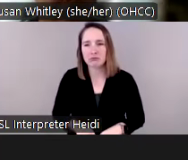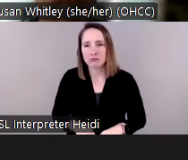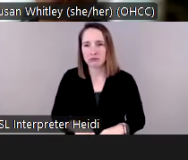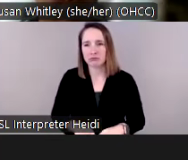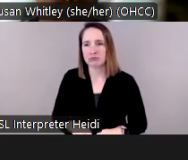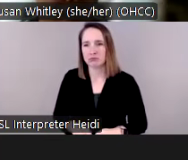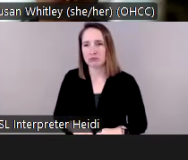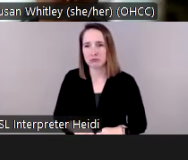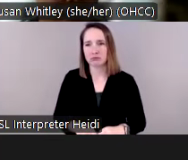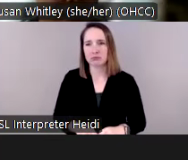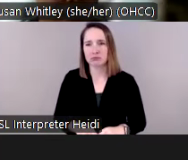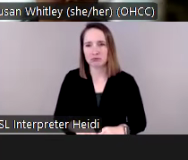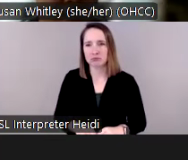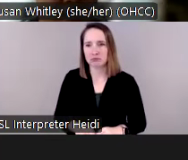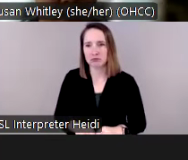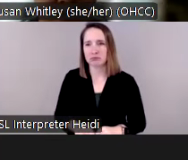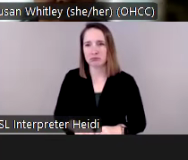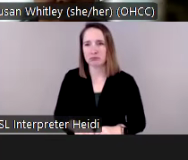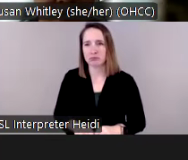interpretation?